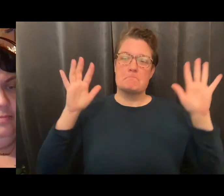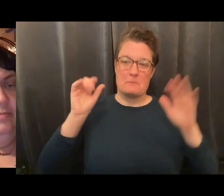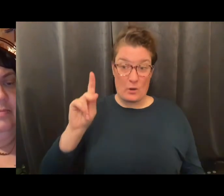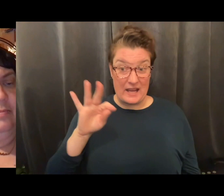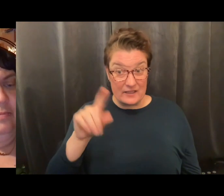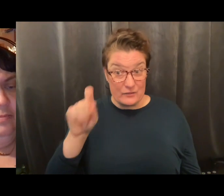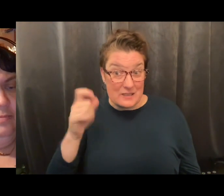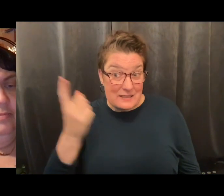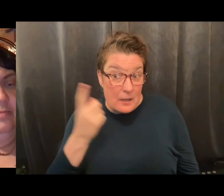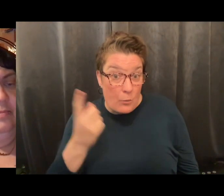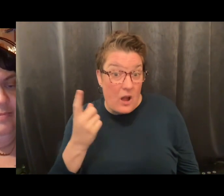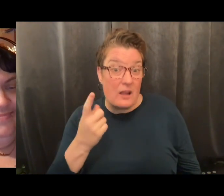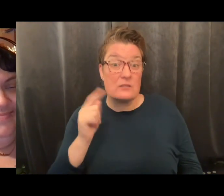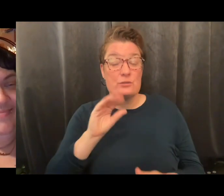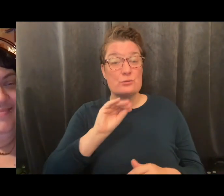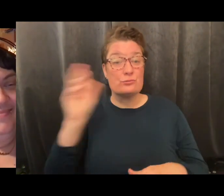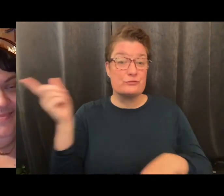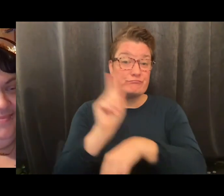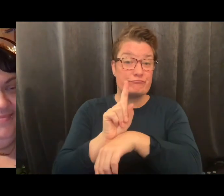or to lead a ritual, I'm your gal.